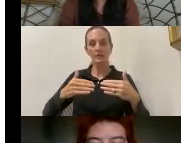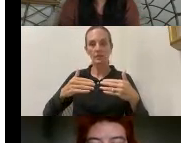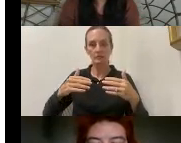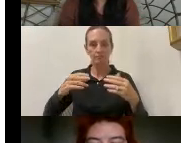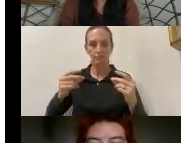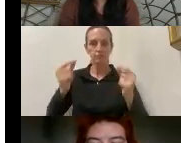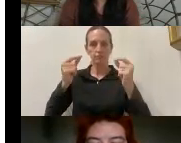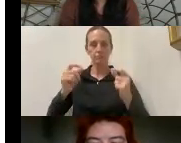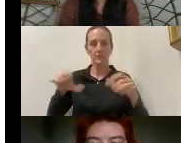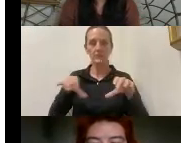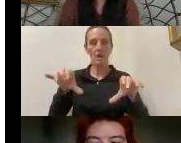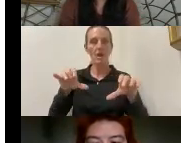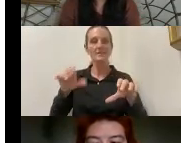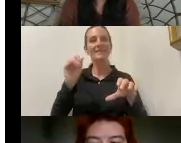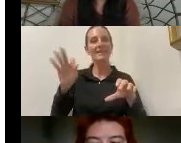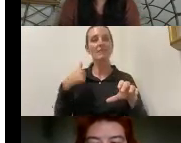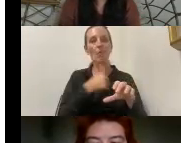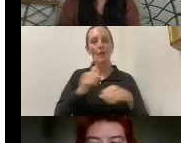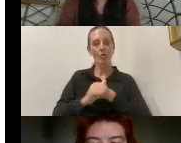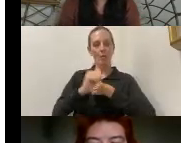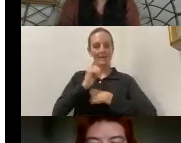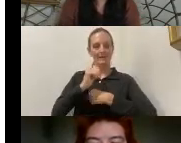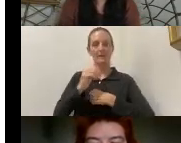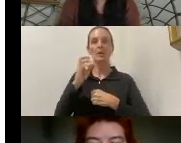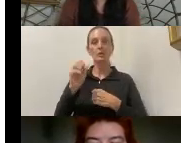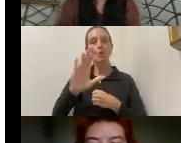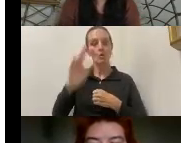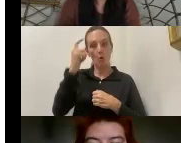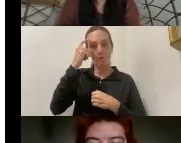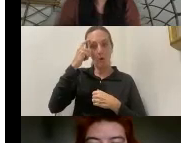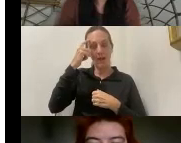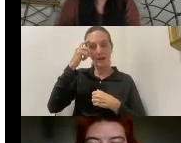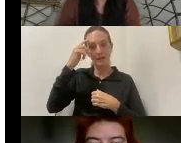and life-threatening situations so your brain actually shuts off certain parts of itself